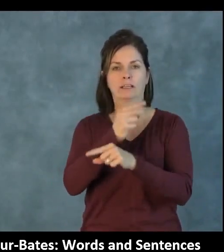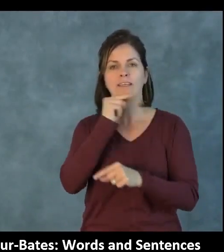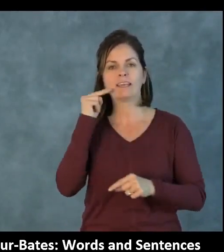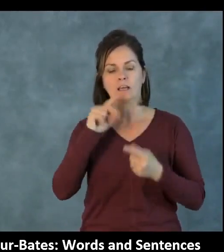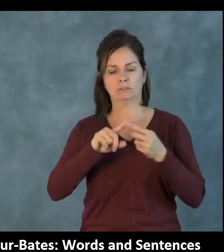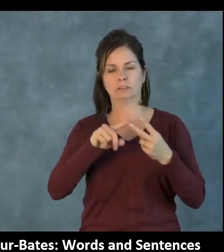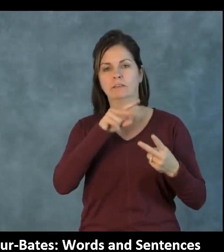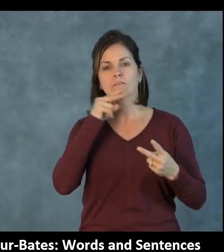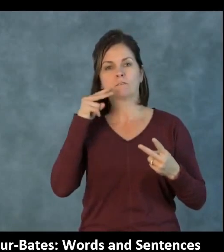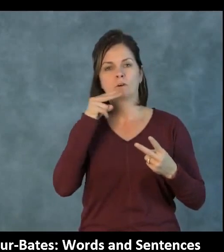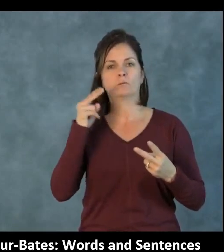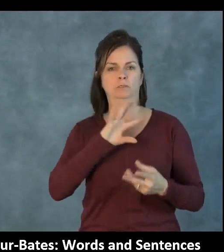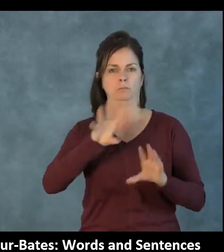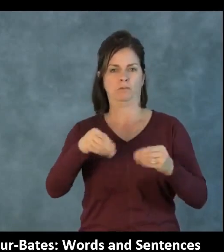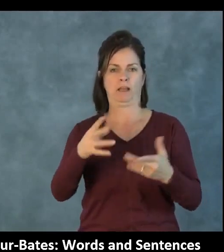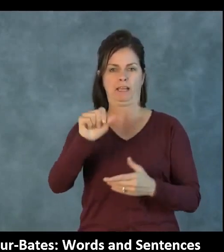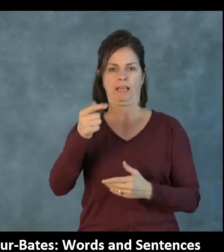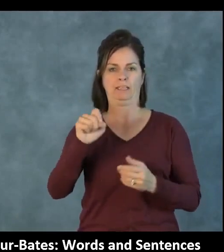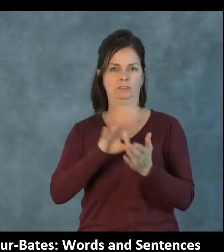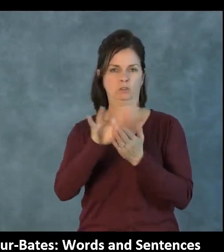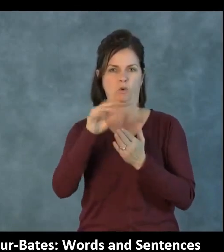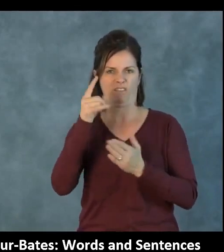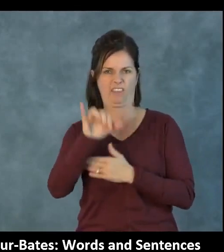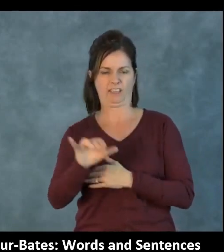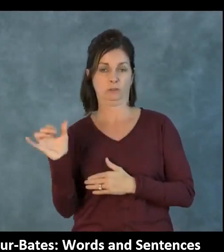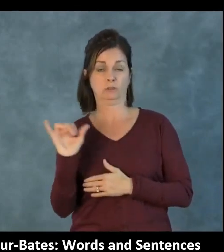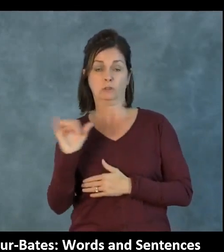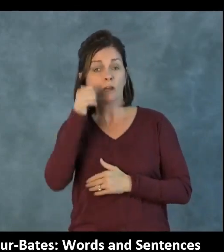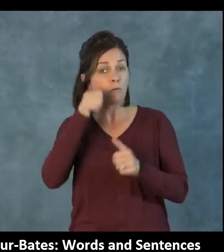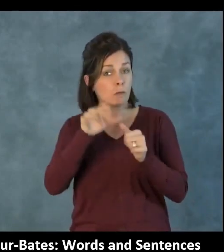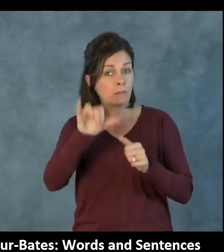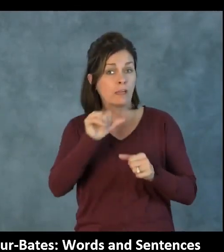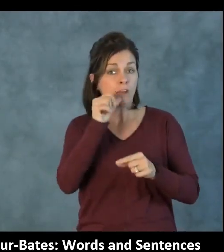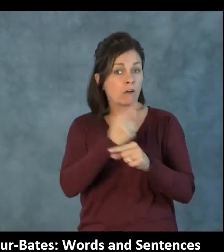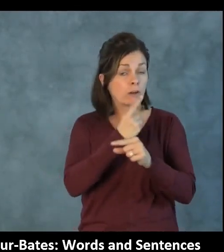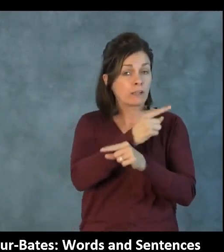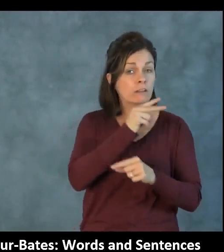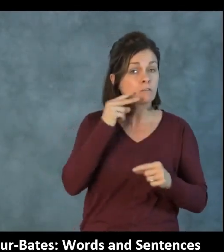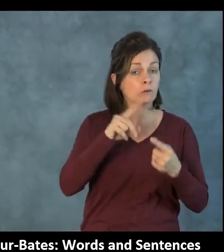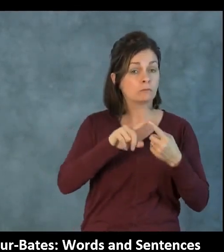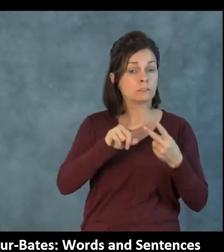and they give an age score for that. Remember that's not expected until a child